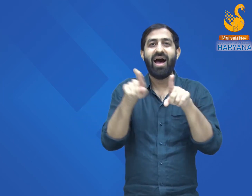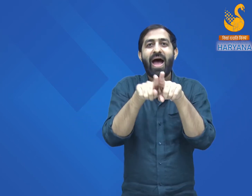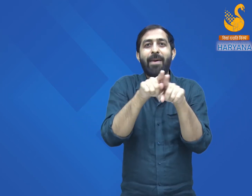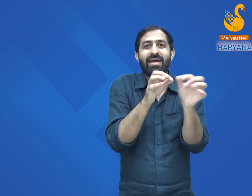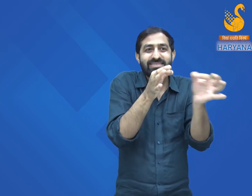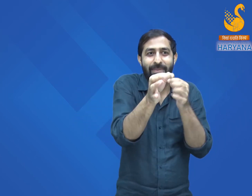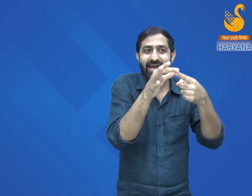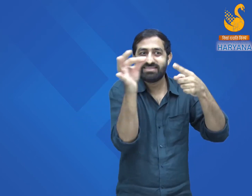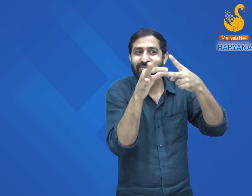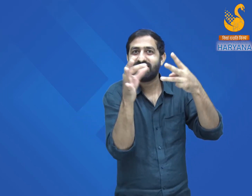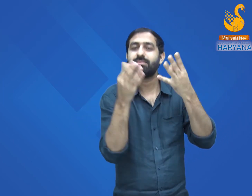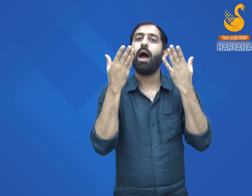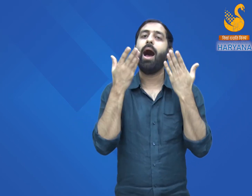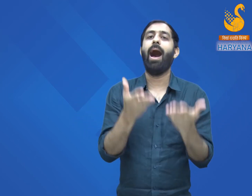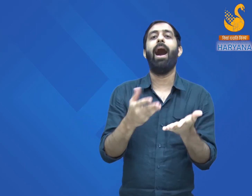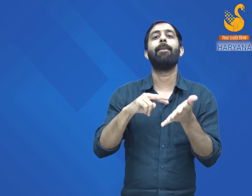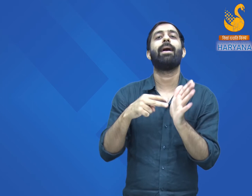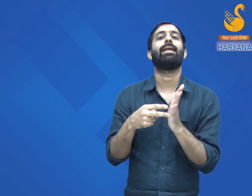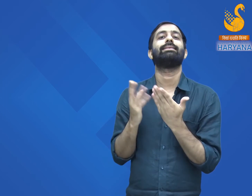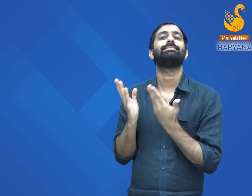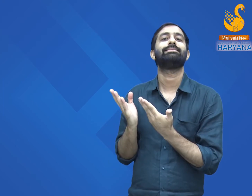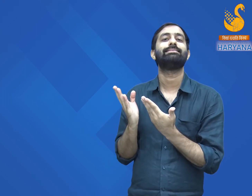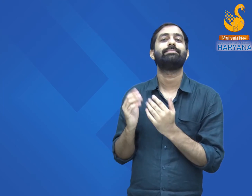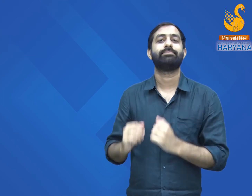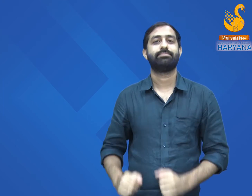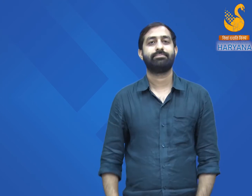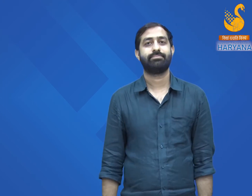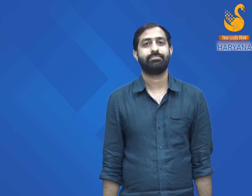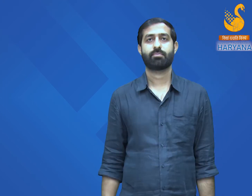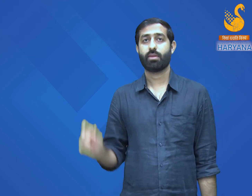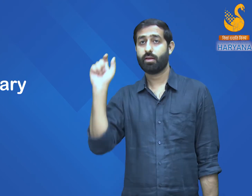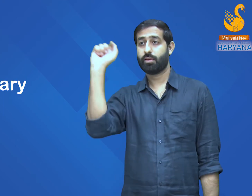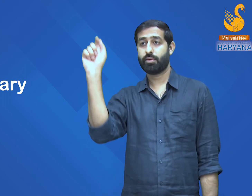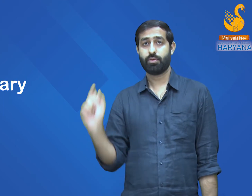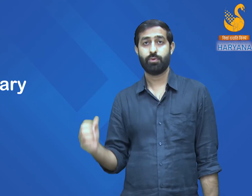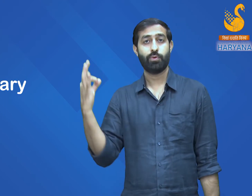This is how geography and history plays a major role in language and identity. Glossary